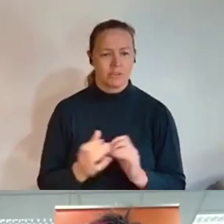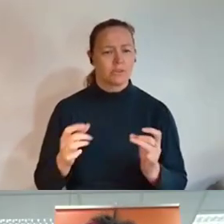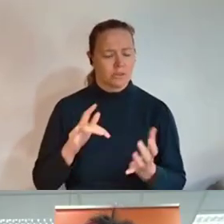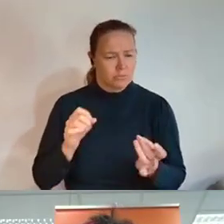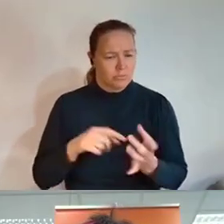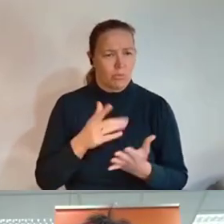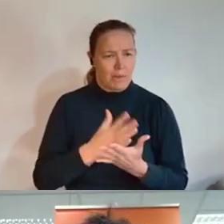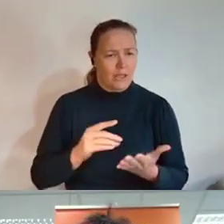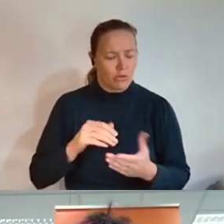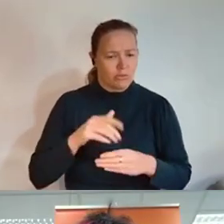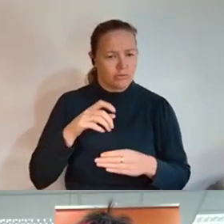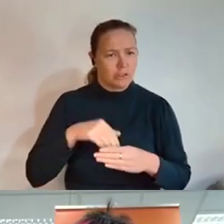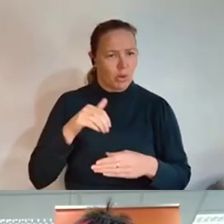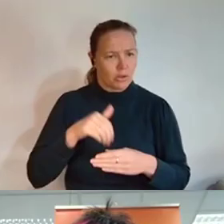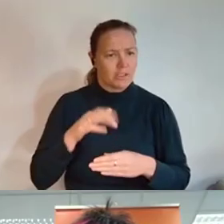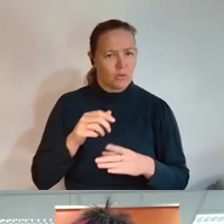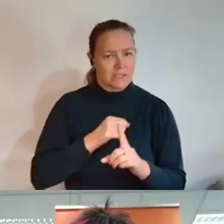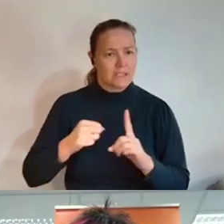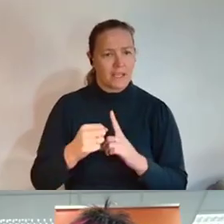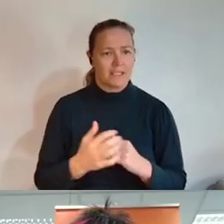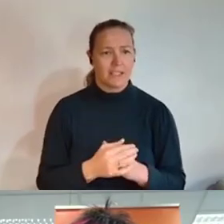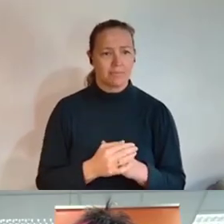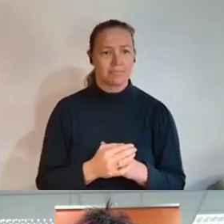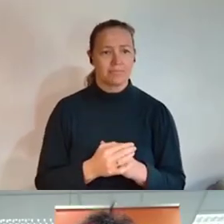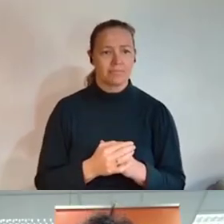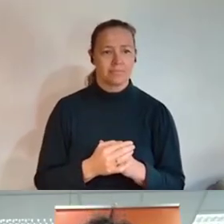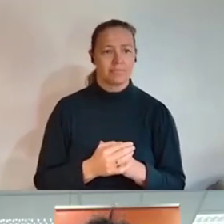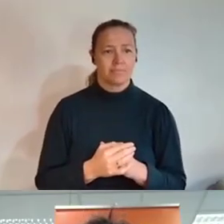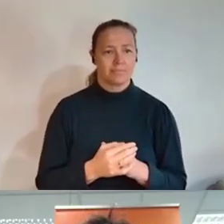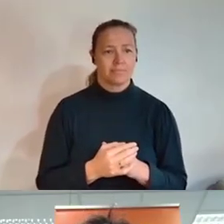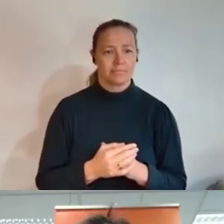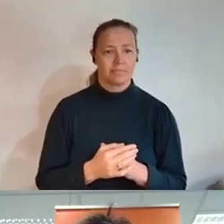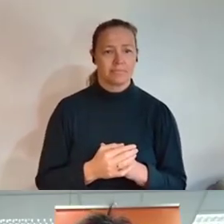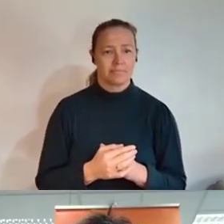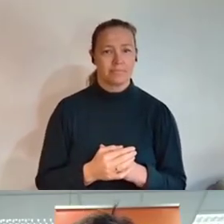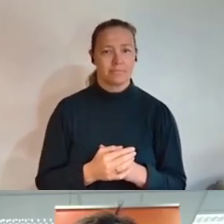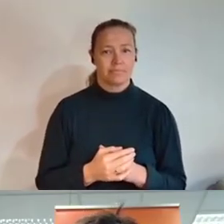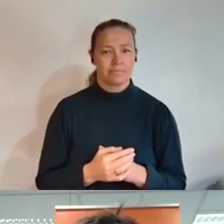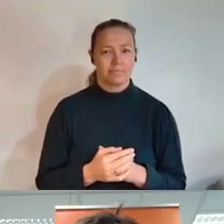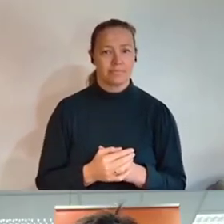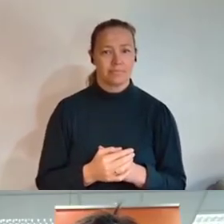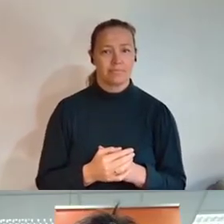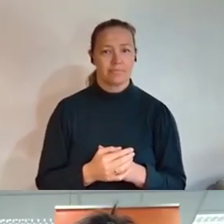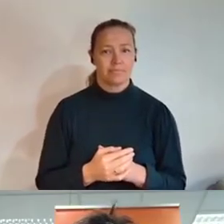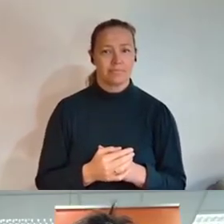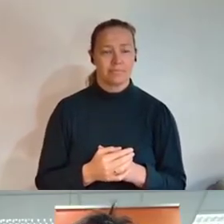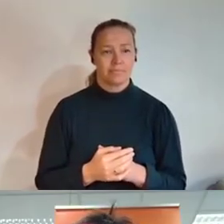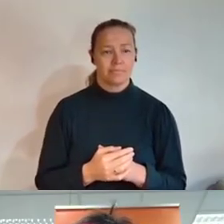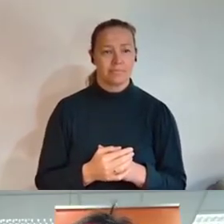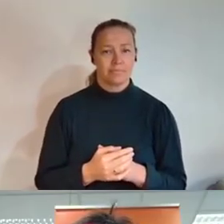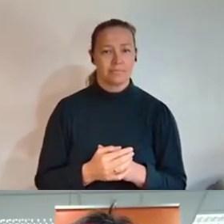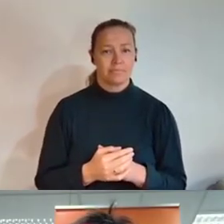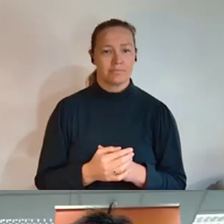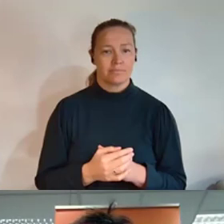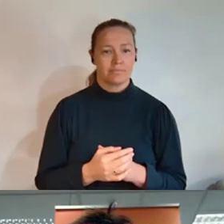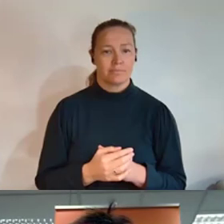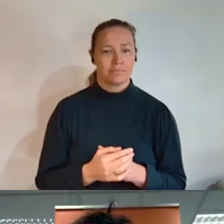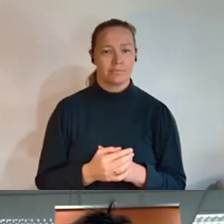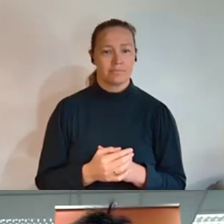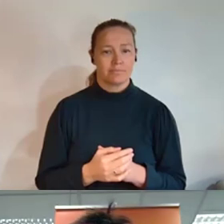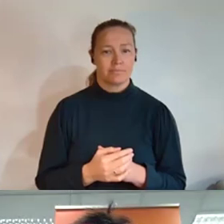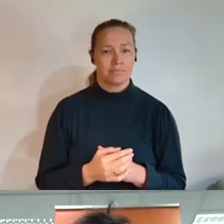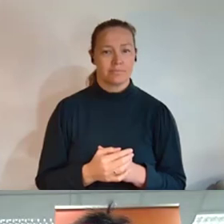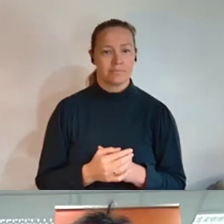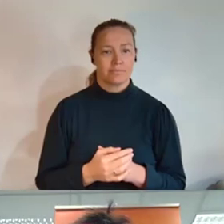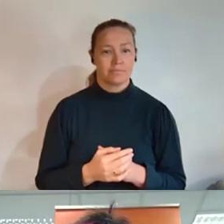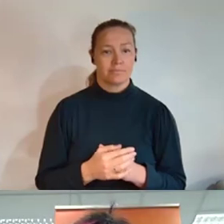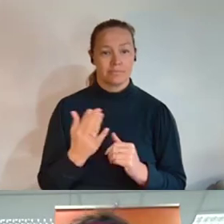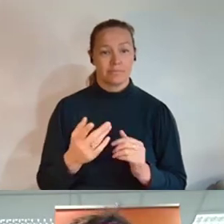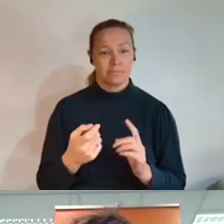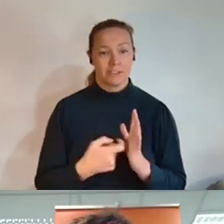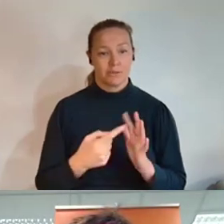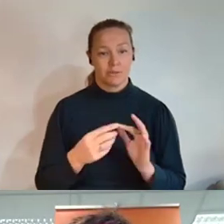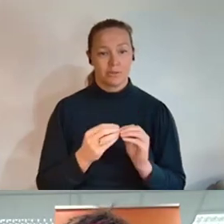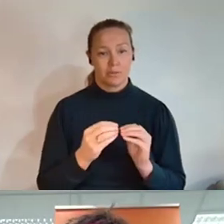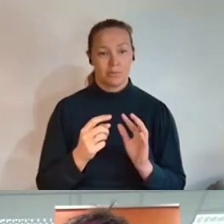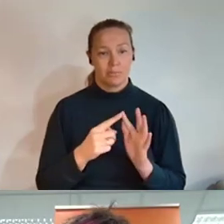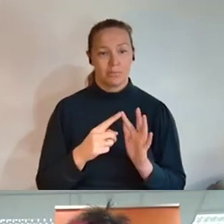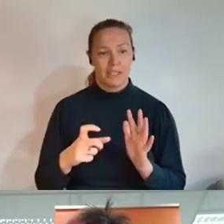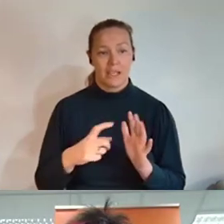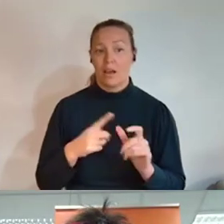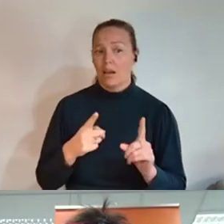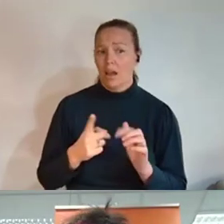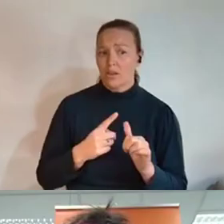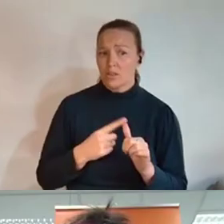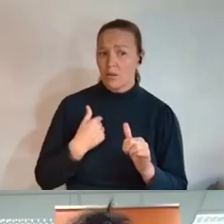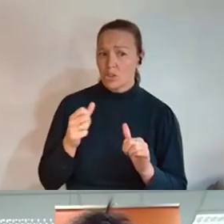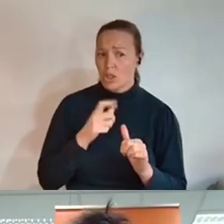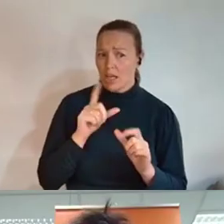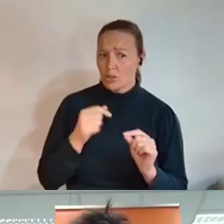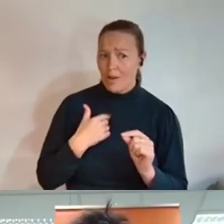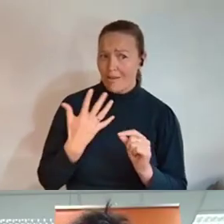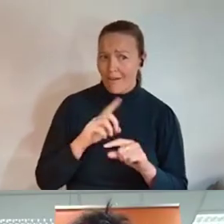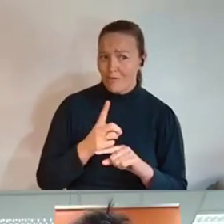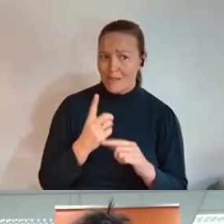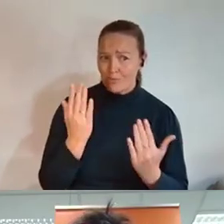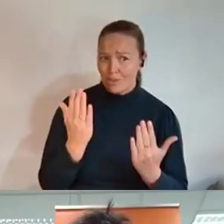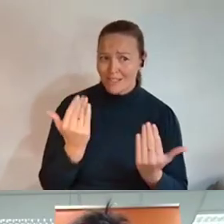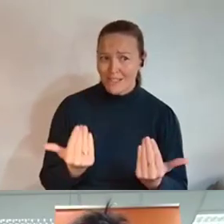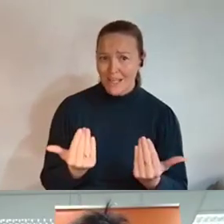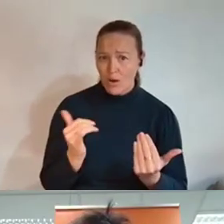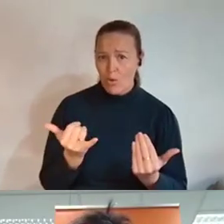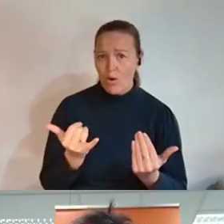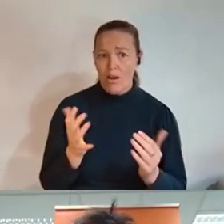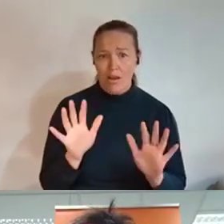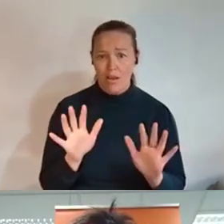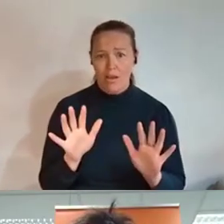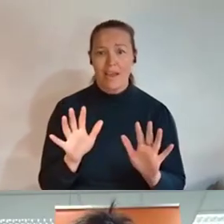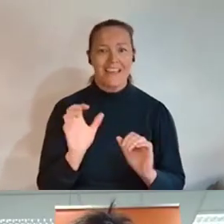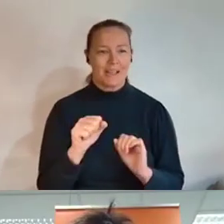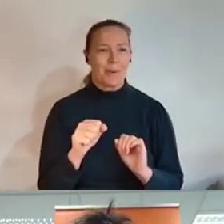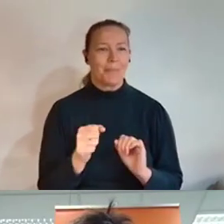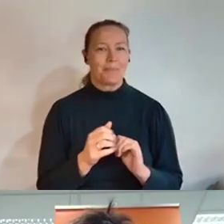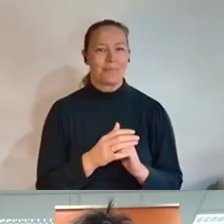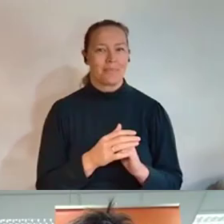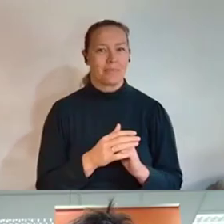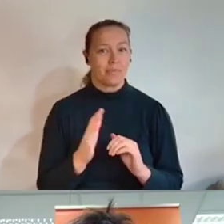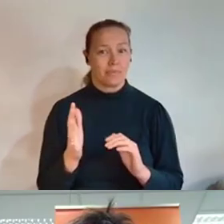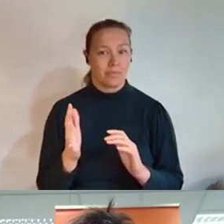for society. Rebecca. Am I supposed to do my 5 minute presentation now or... Oh sorry, go ahead